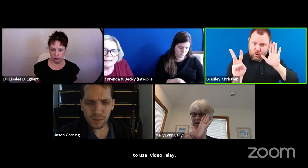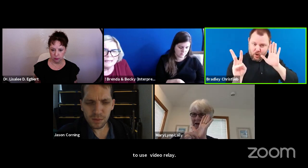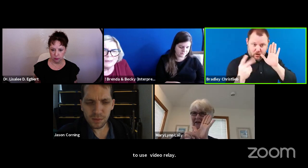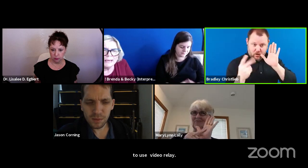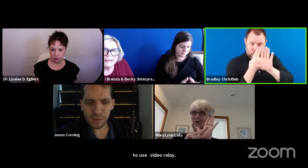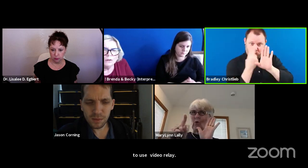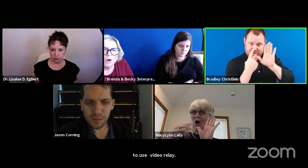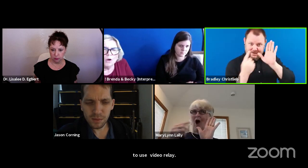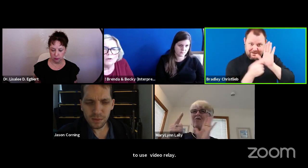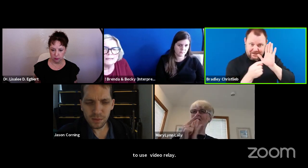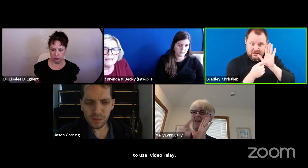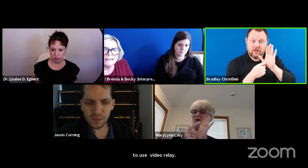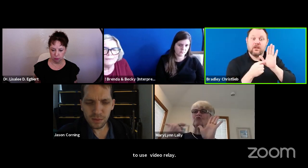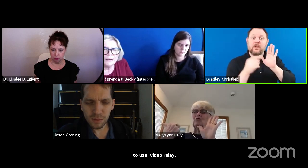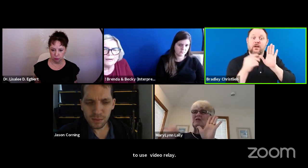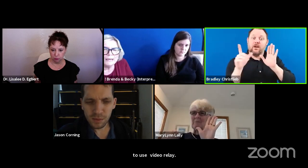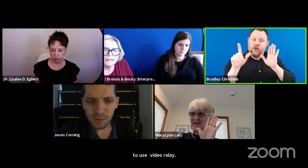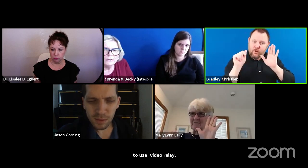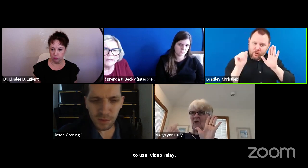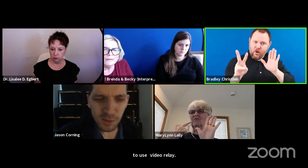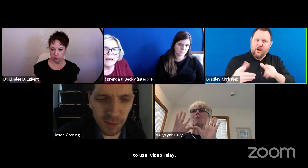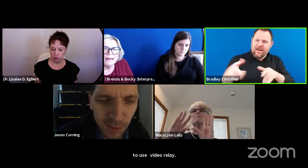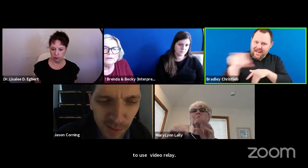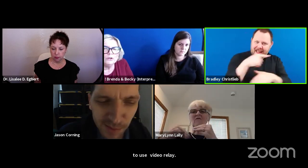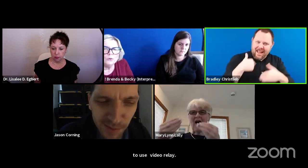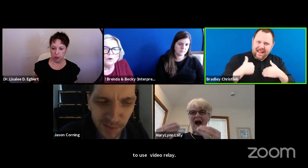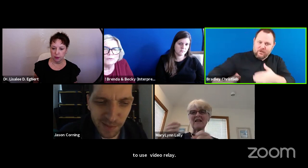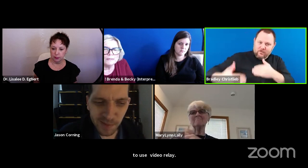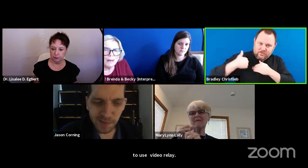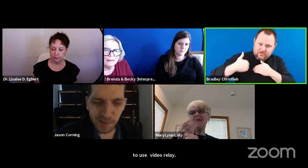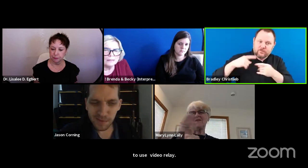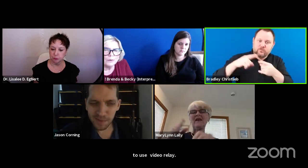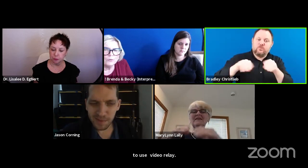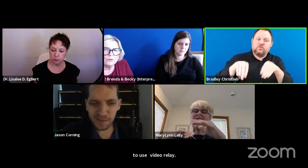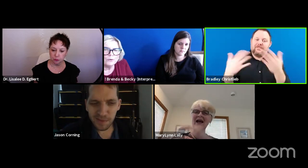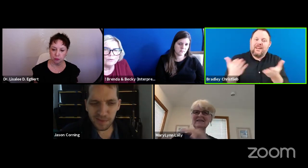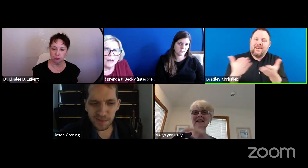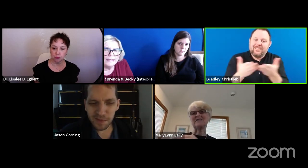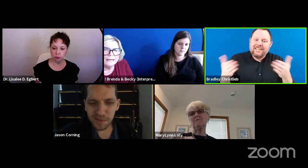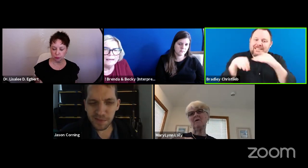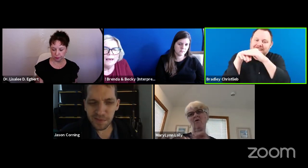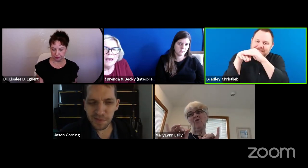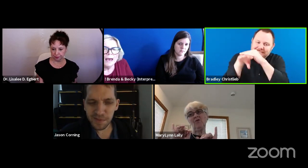It needs to be in law stated very clearly that you are responsible for providing and